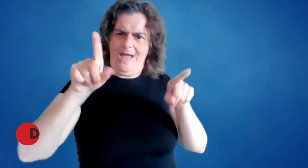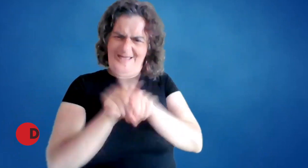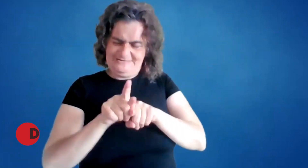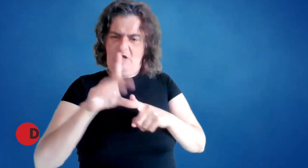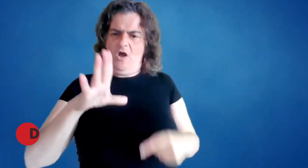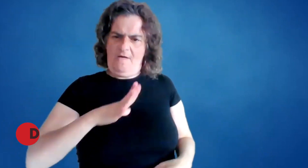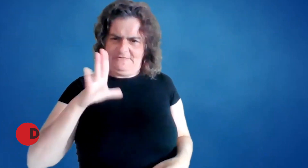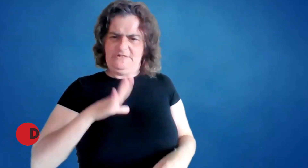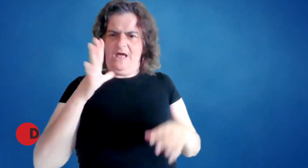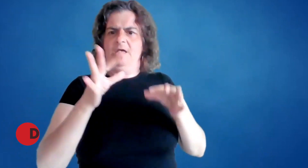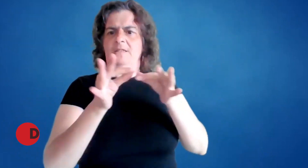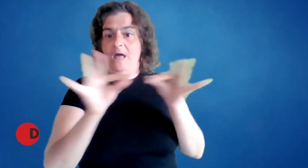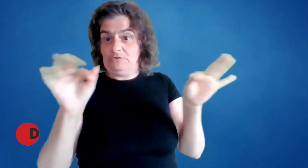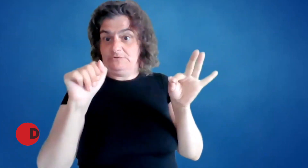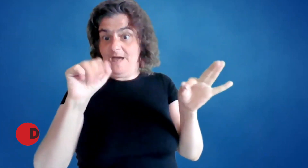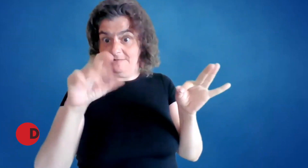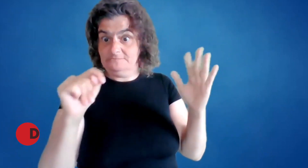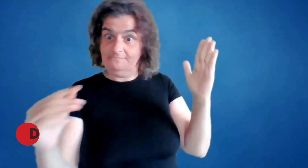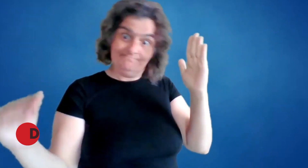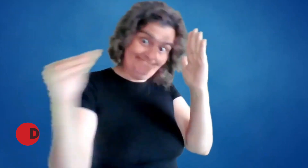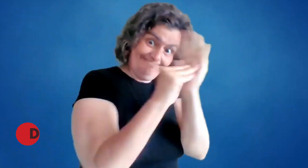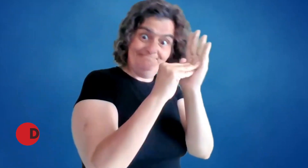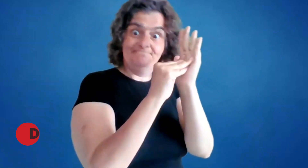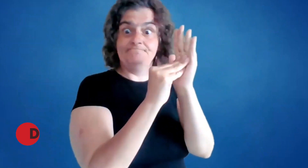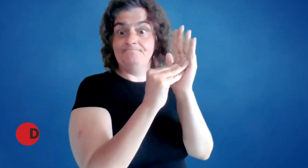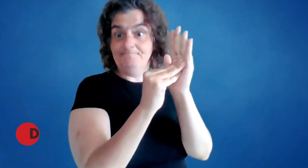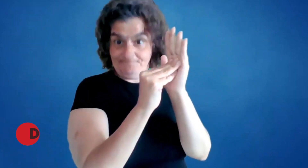in the Official Languages Act.